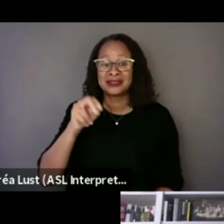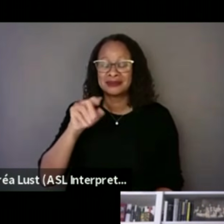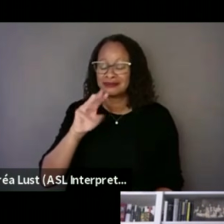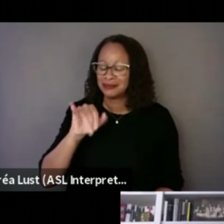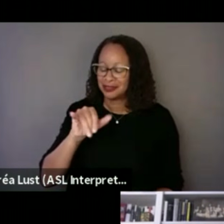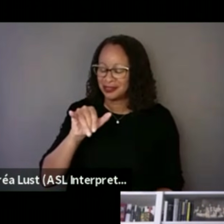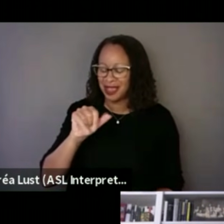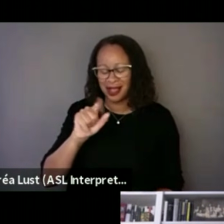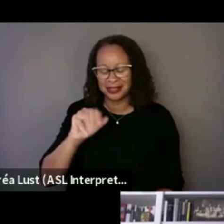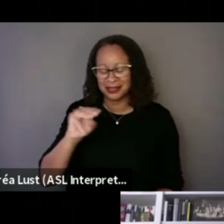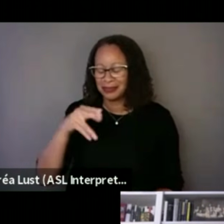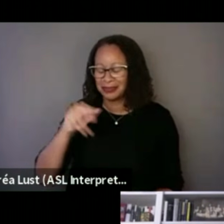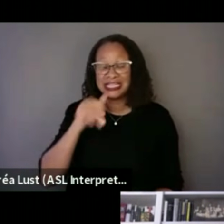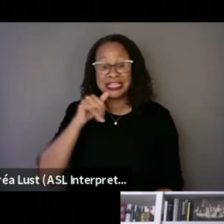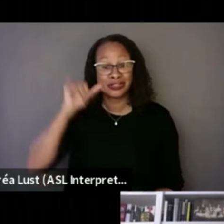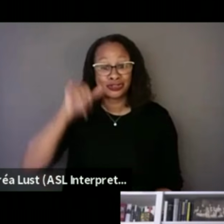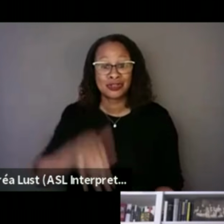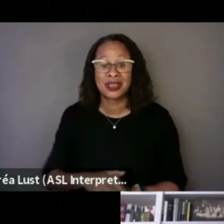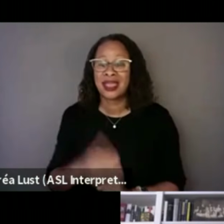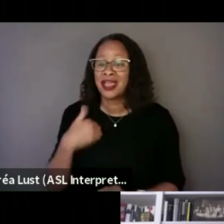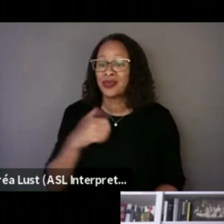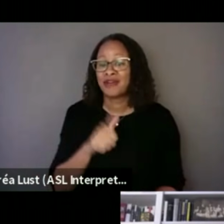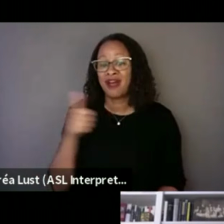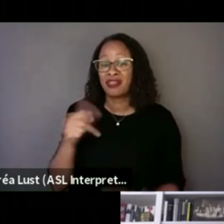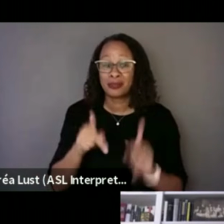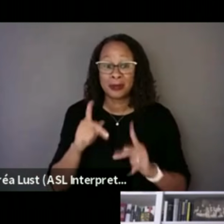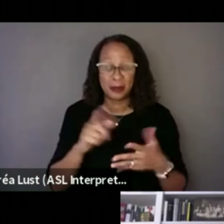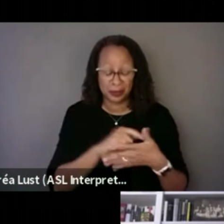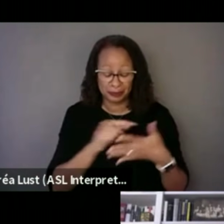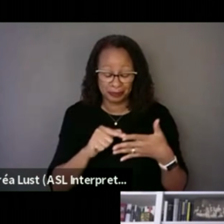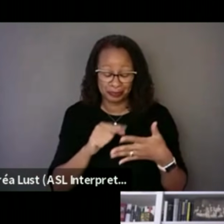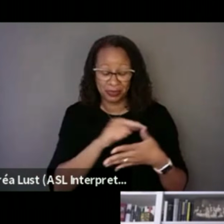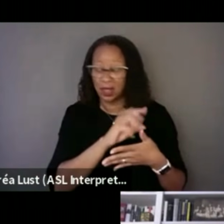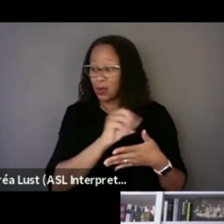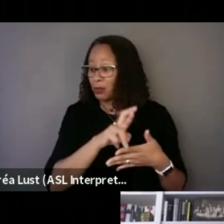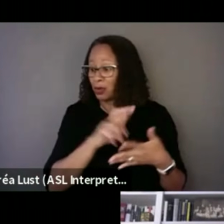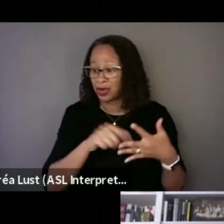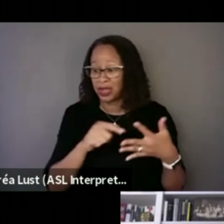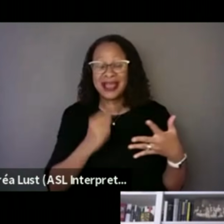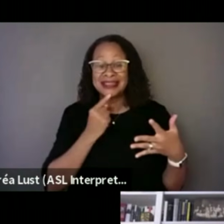And then, you know, there are others, storylines, our serious storyline.